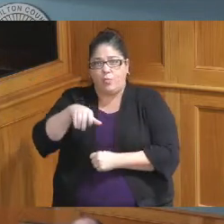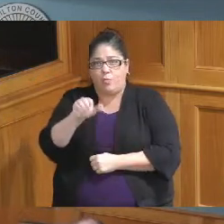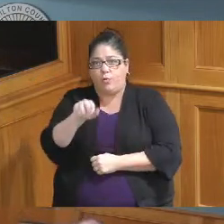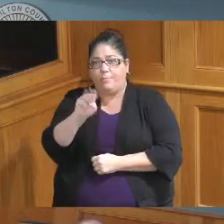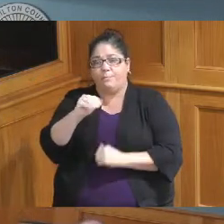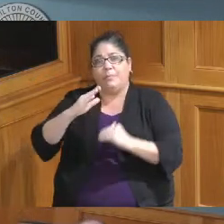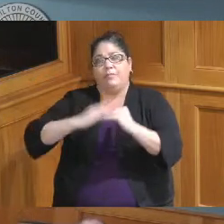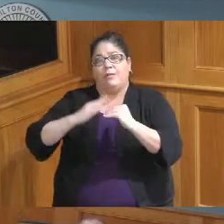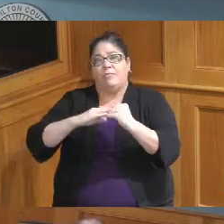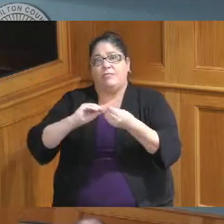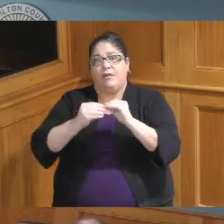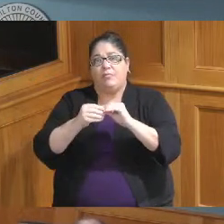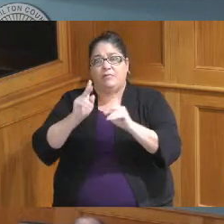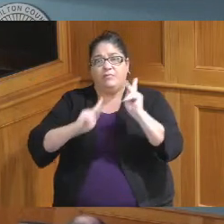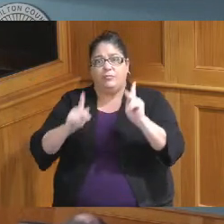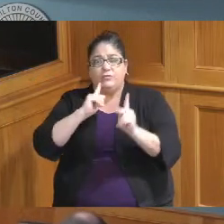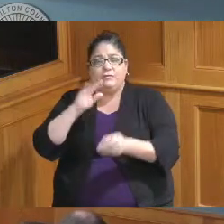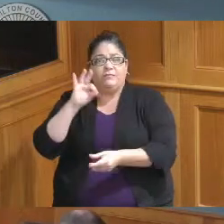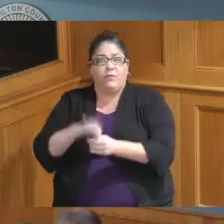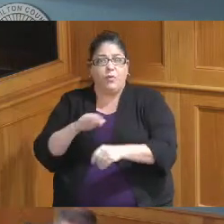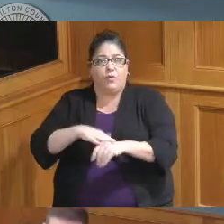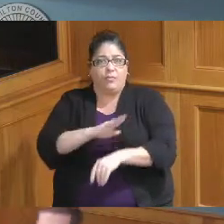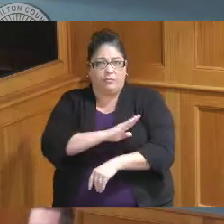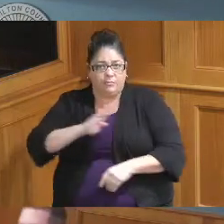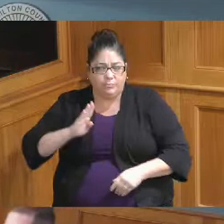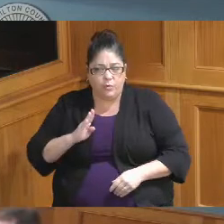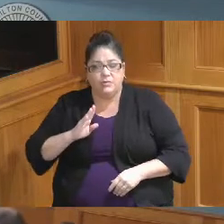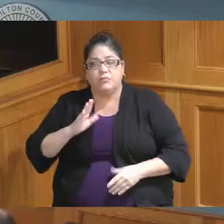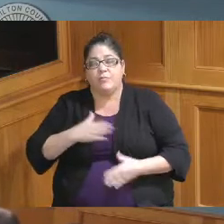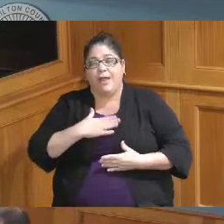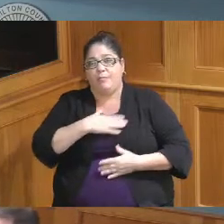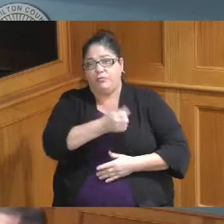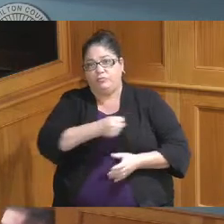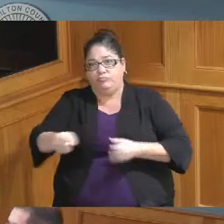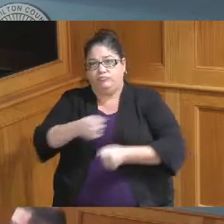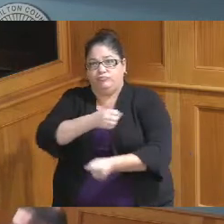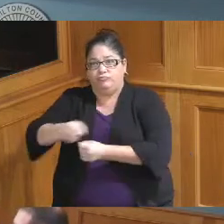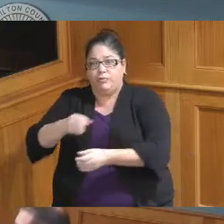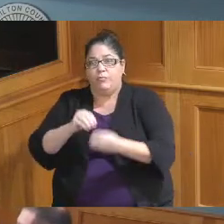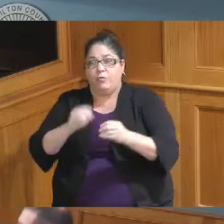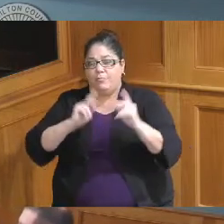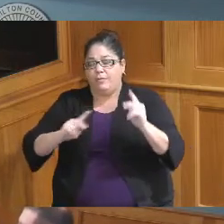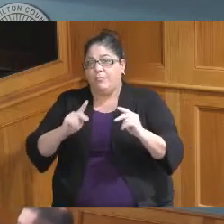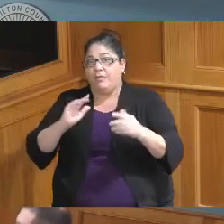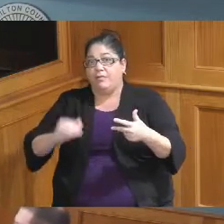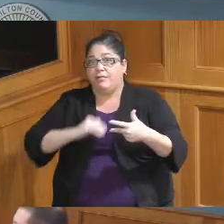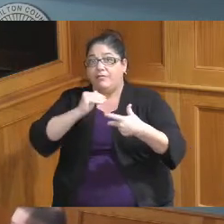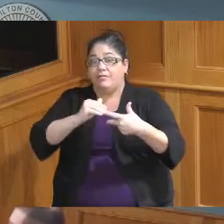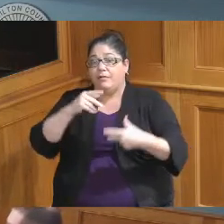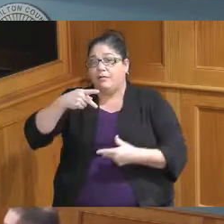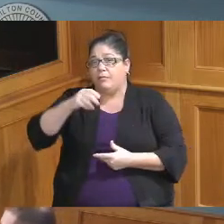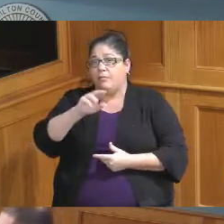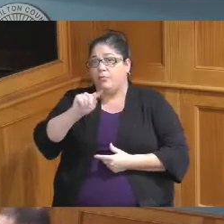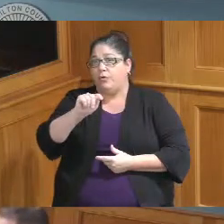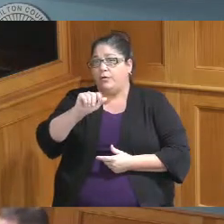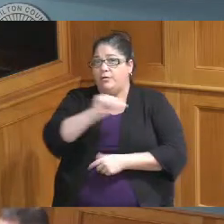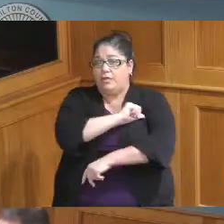one this has been a long time coming and the Port Authority with Melissa Weidman she is a a great